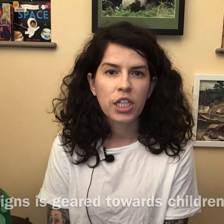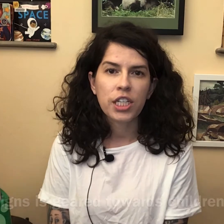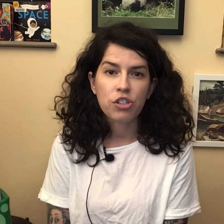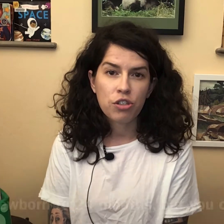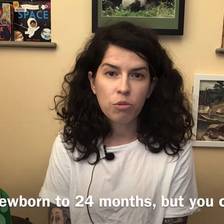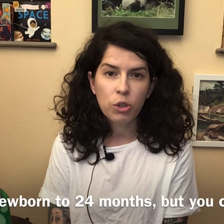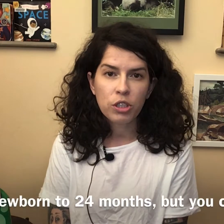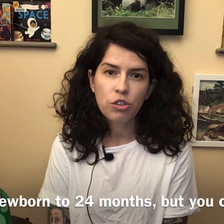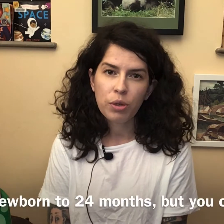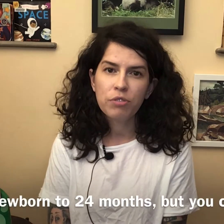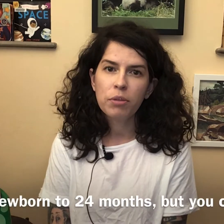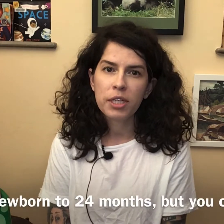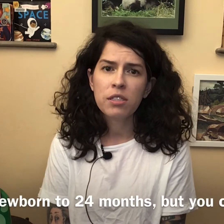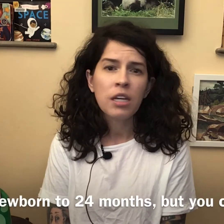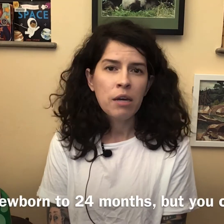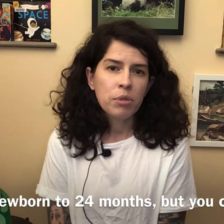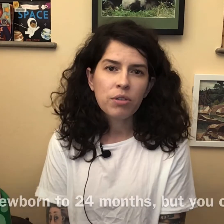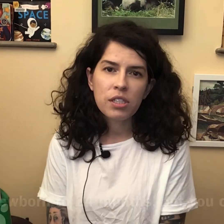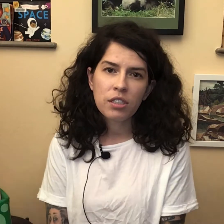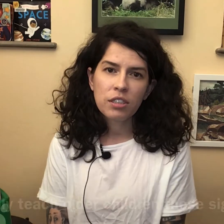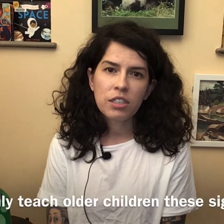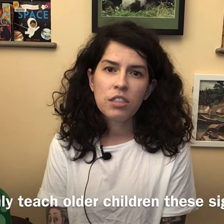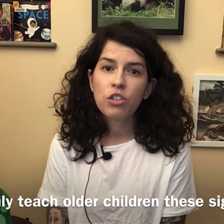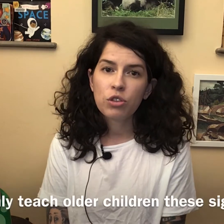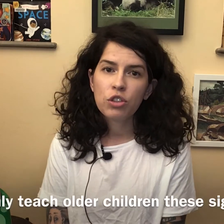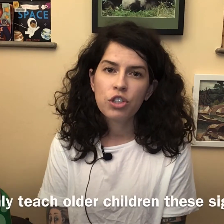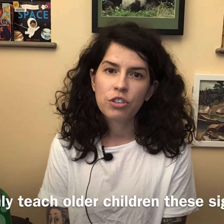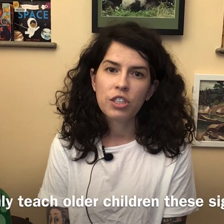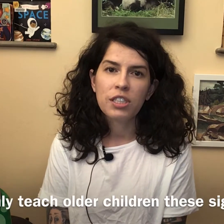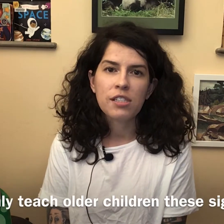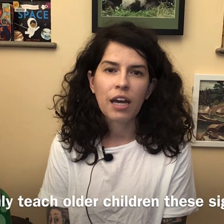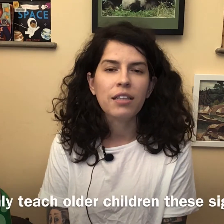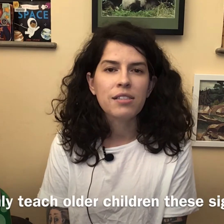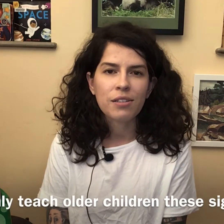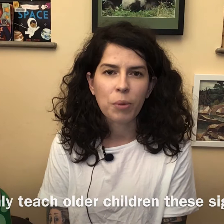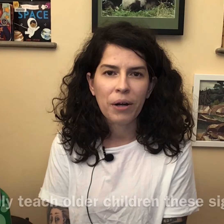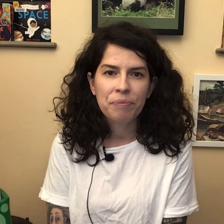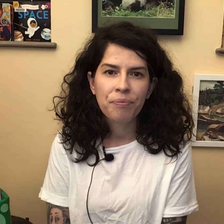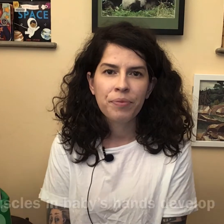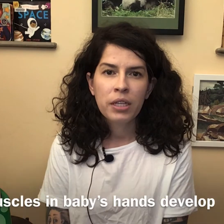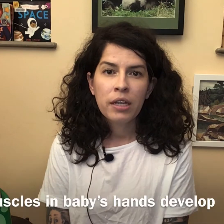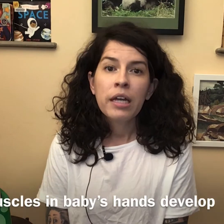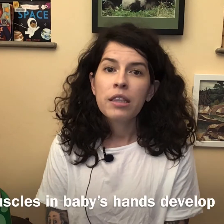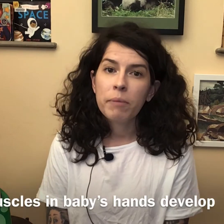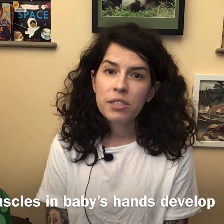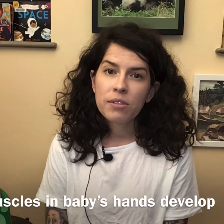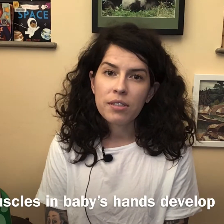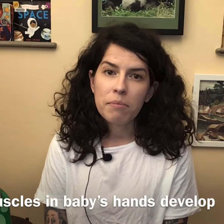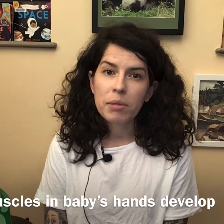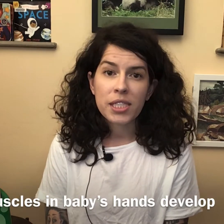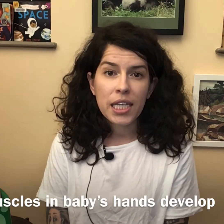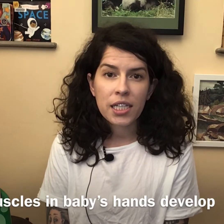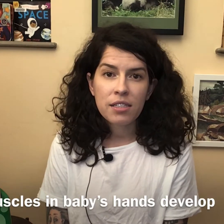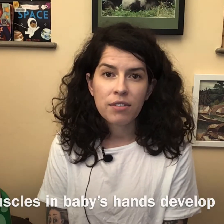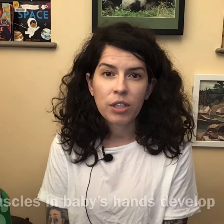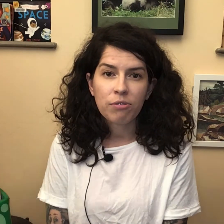ages newborn to 24 months, but you can certainly teach older children these signs as well. The muscles and babies hands develop